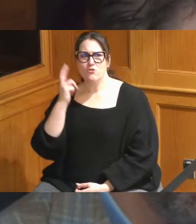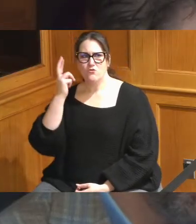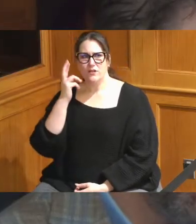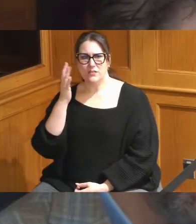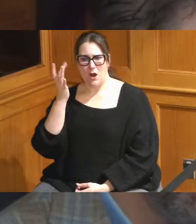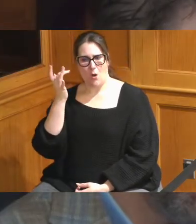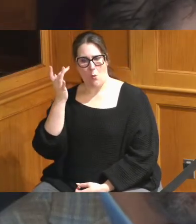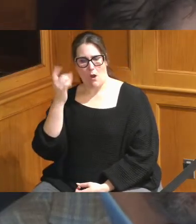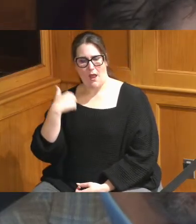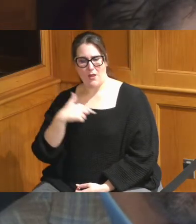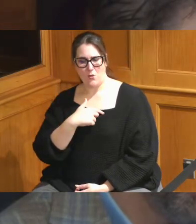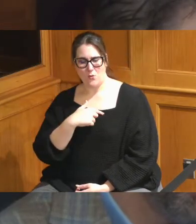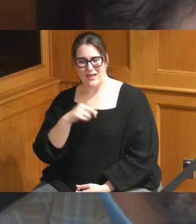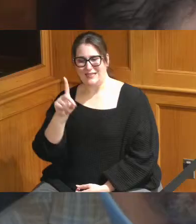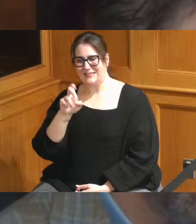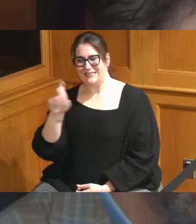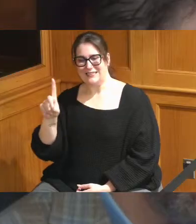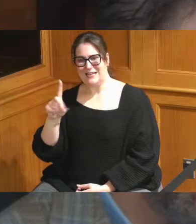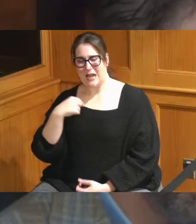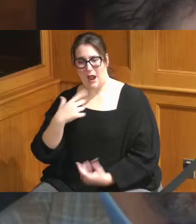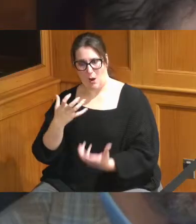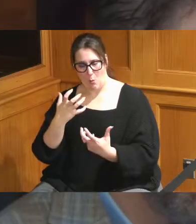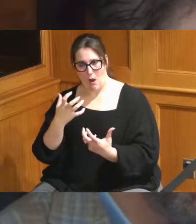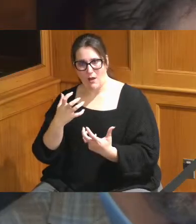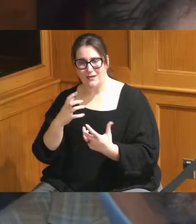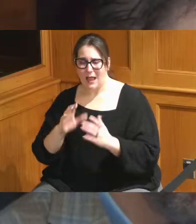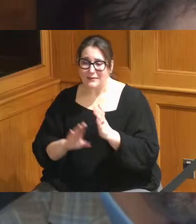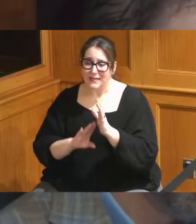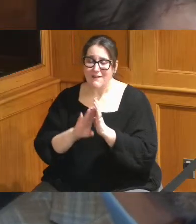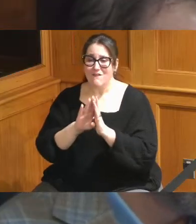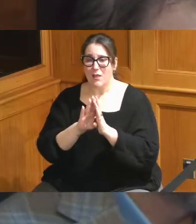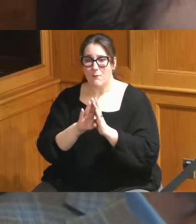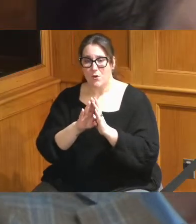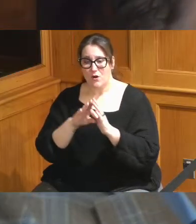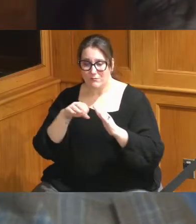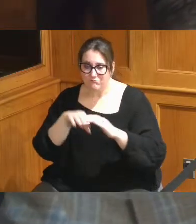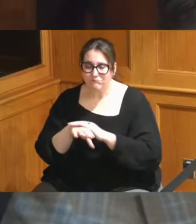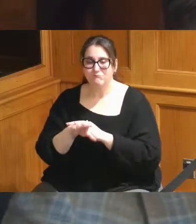when we deal with developers, the developer comes in, you deal with one company, they're only there